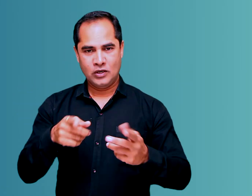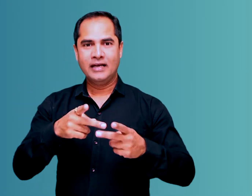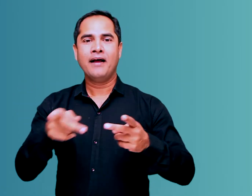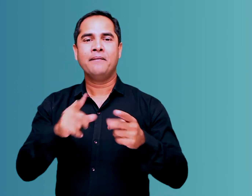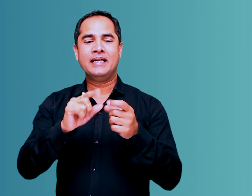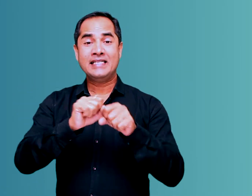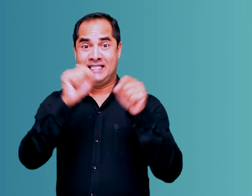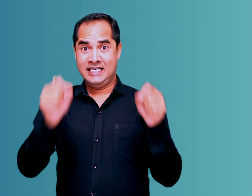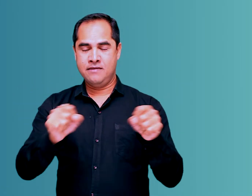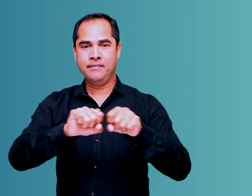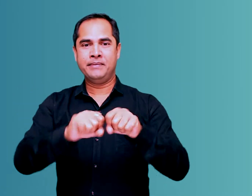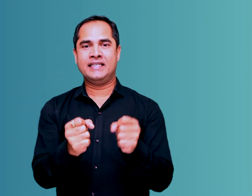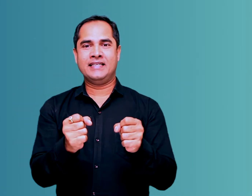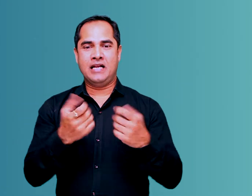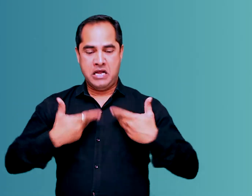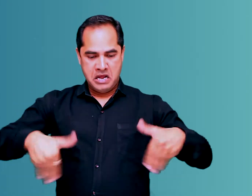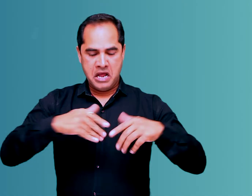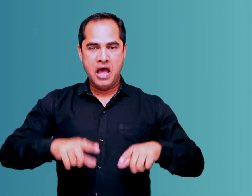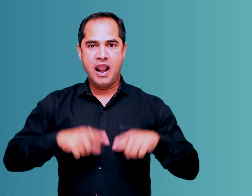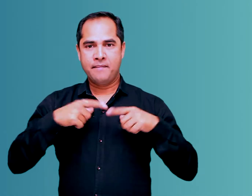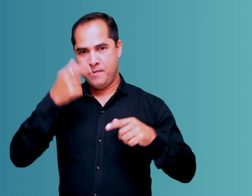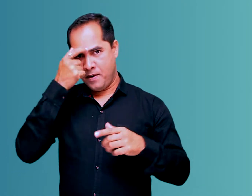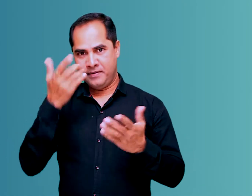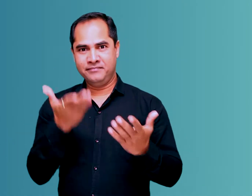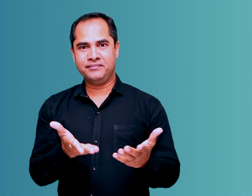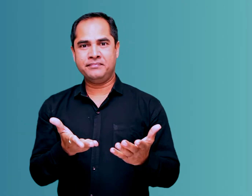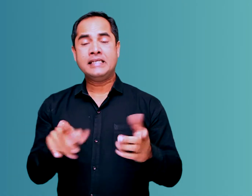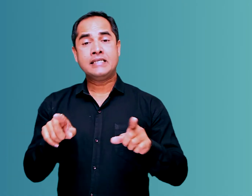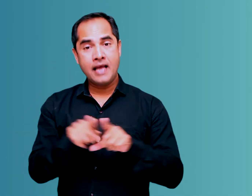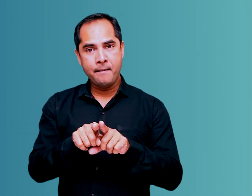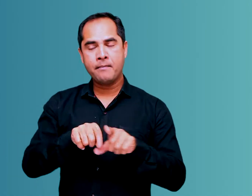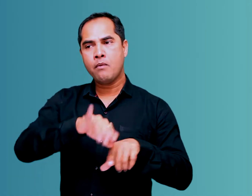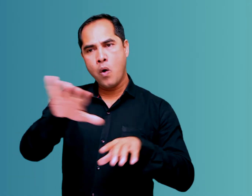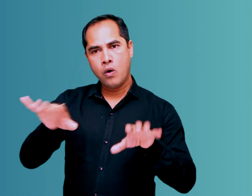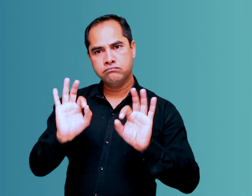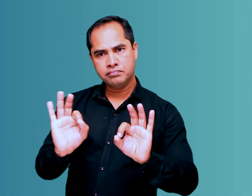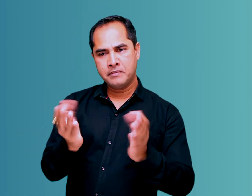Similarly we have to